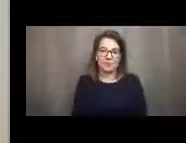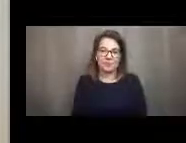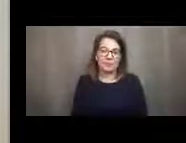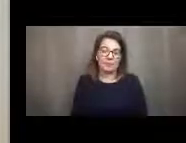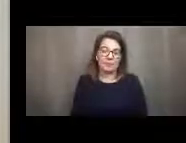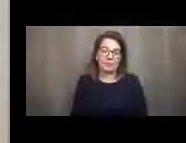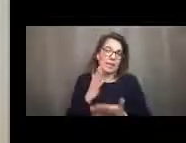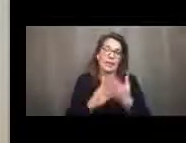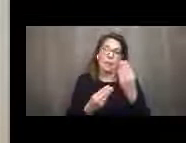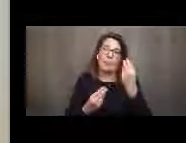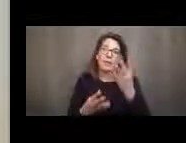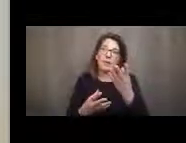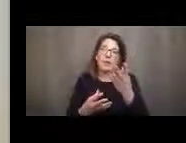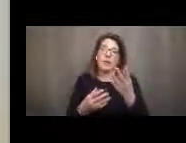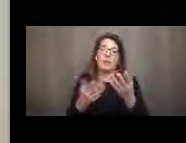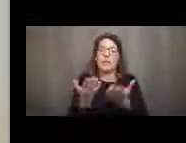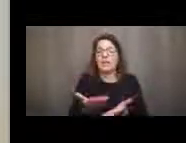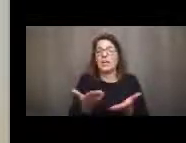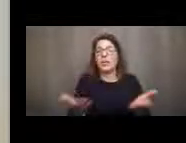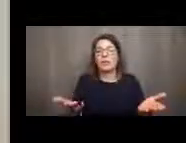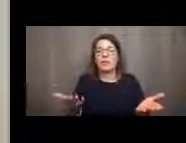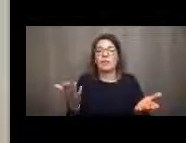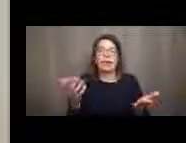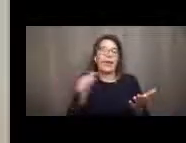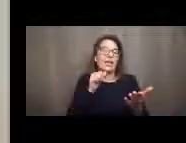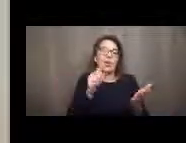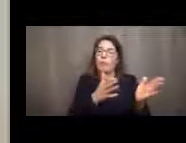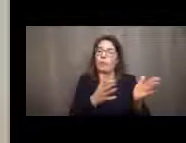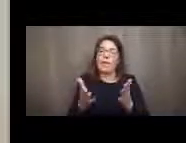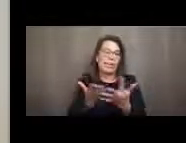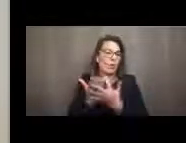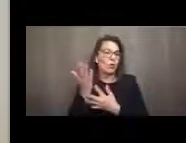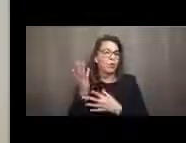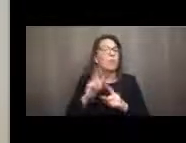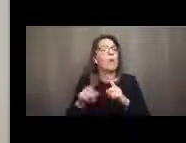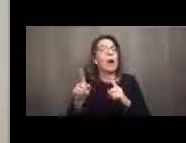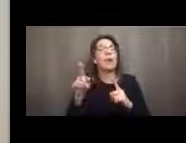And then, just some additional information and material that I don't plan to go through but, again,